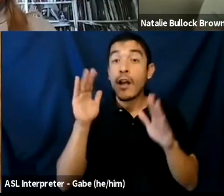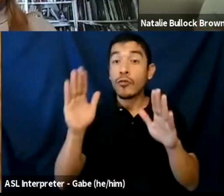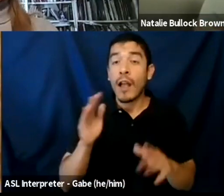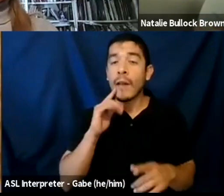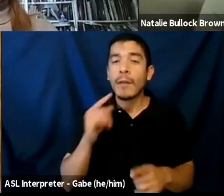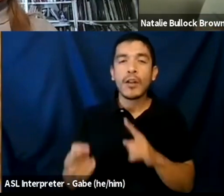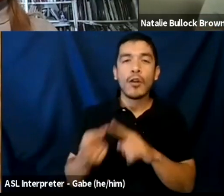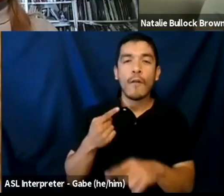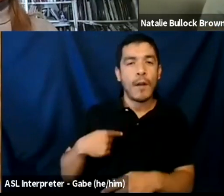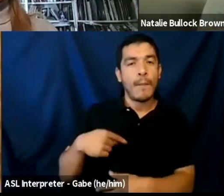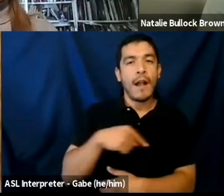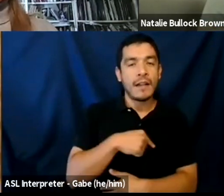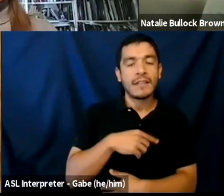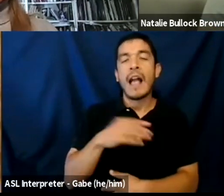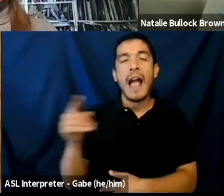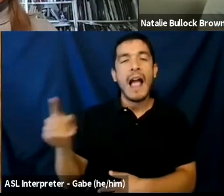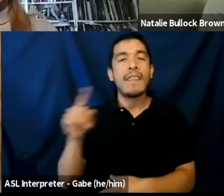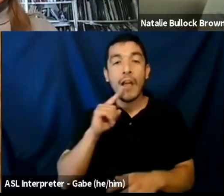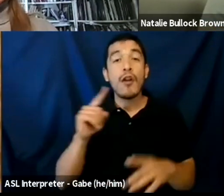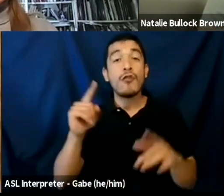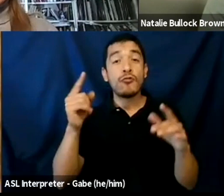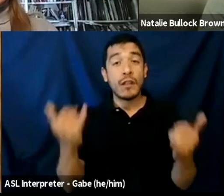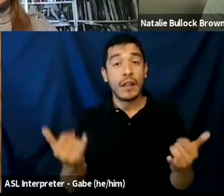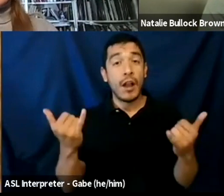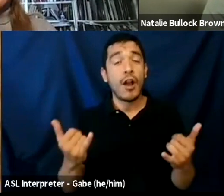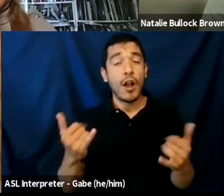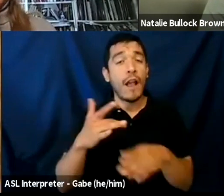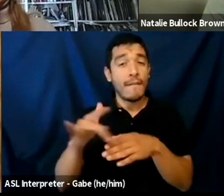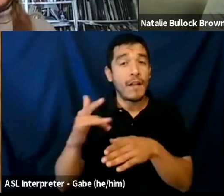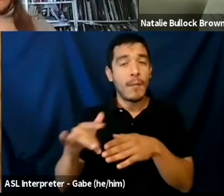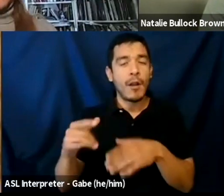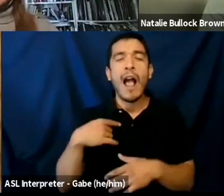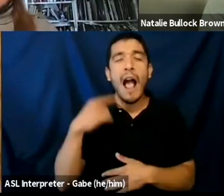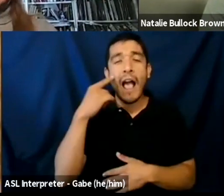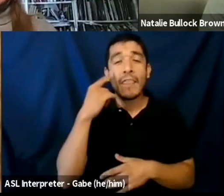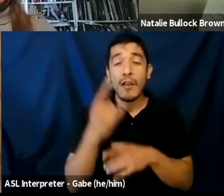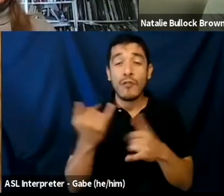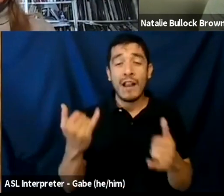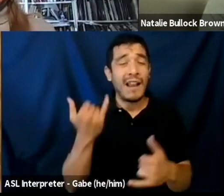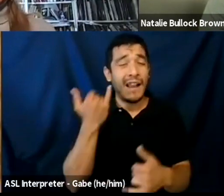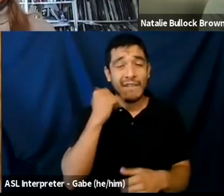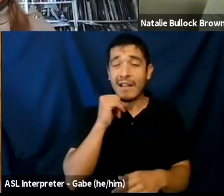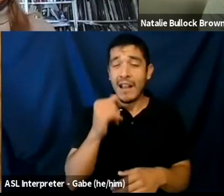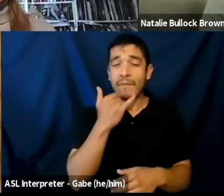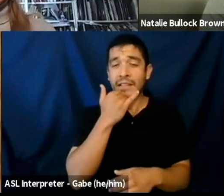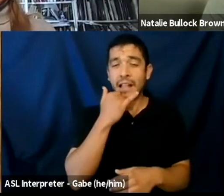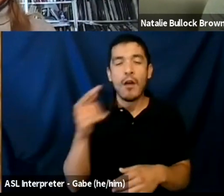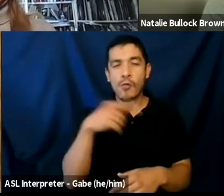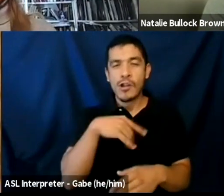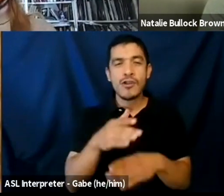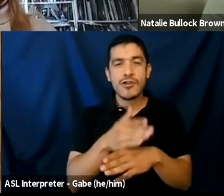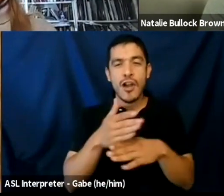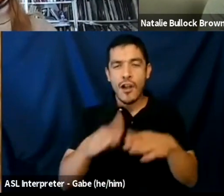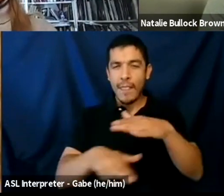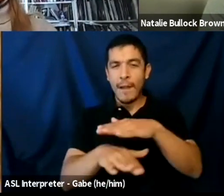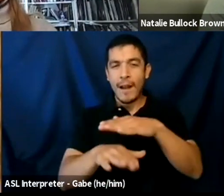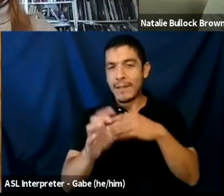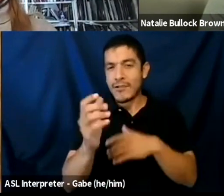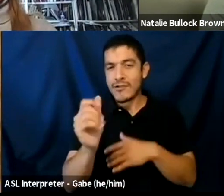and they are currently available. And I think if I'm not mistaken, the link is shared in the chat. If it's not, we can share it. But they're really user-friendly,